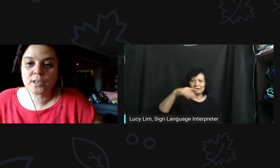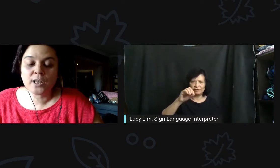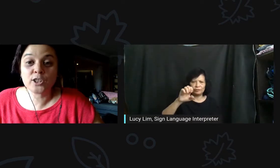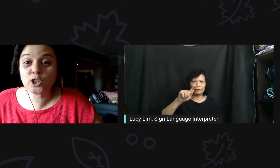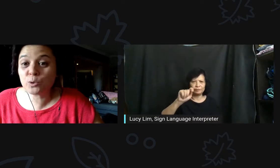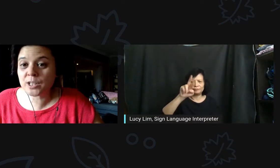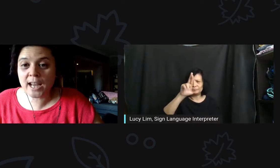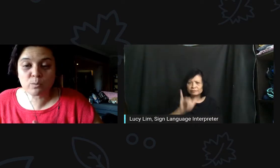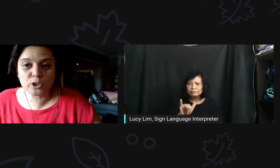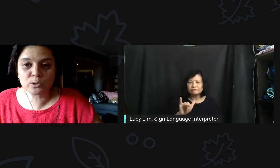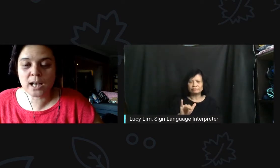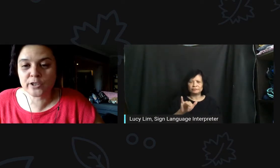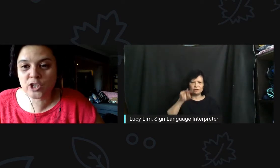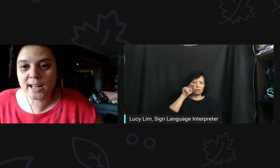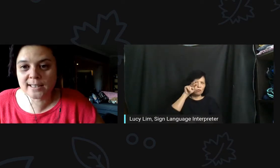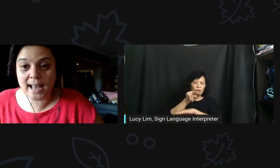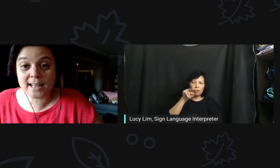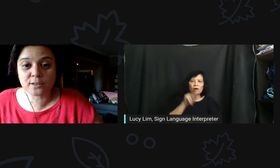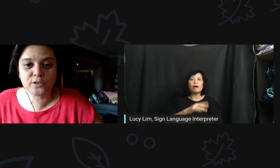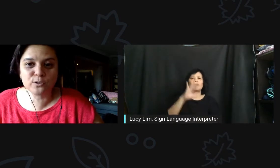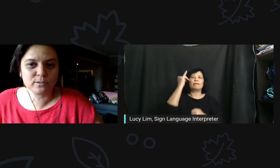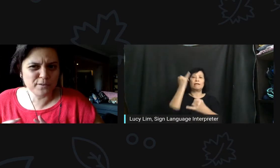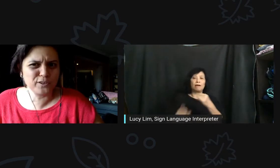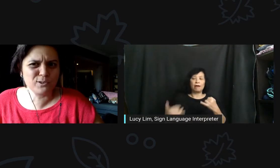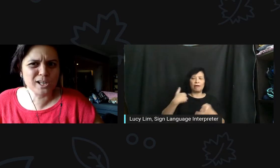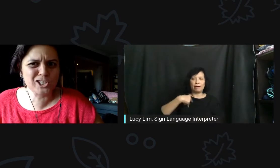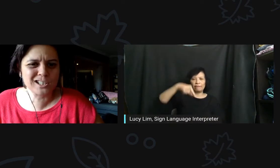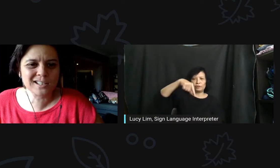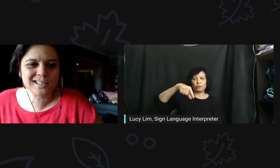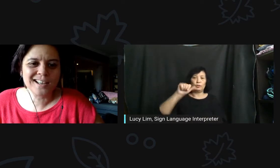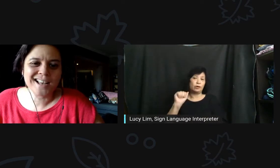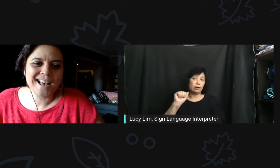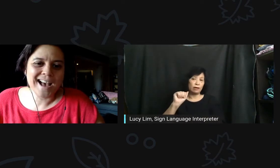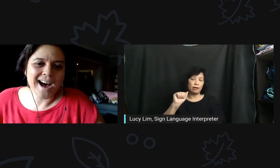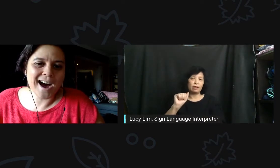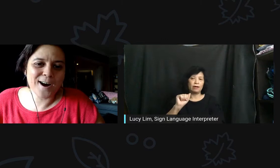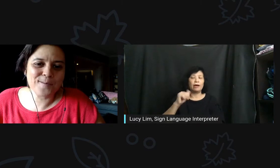the Q&A where you will have a chance to ask a few questions.